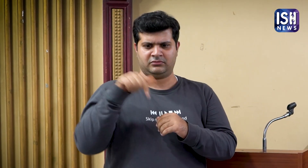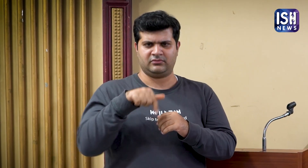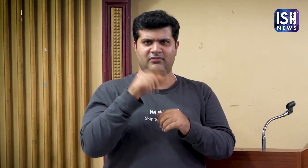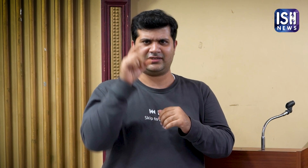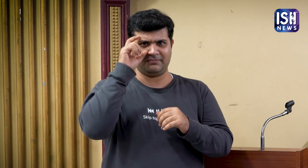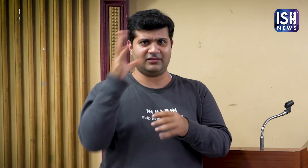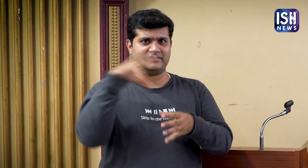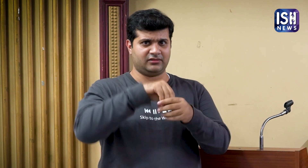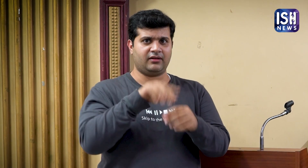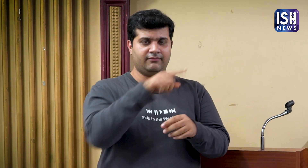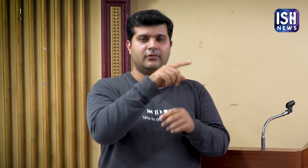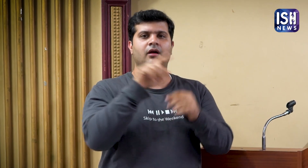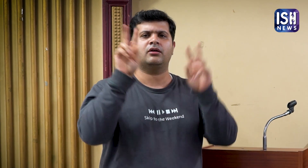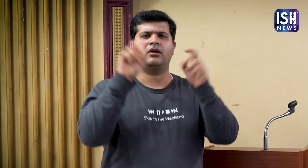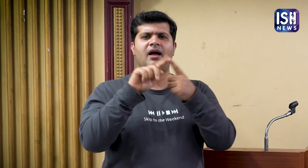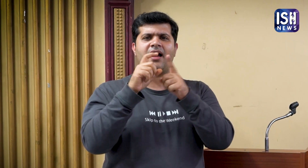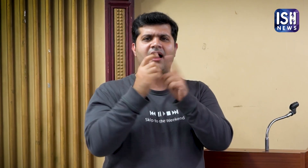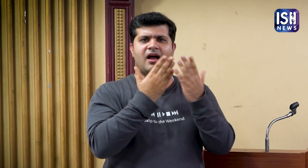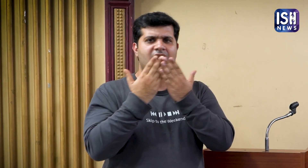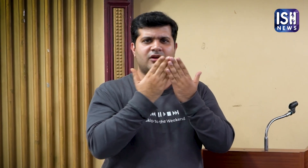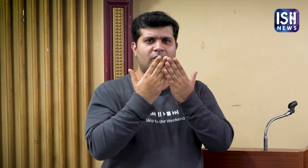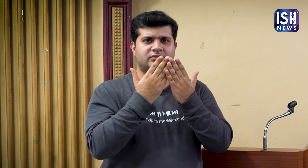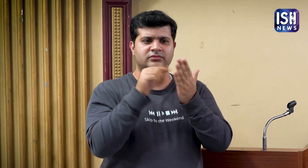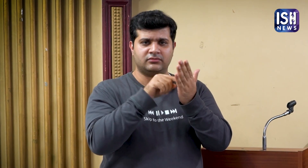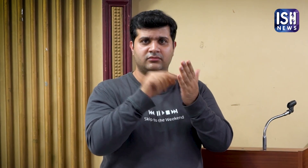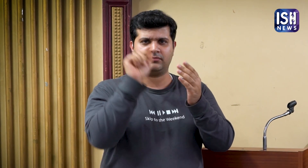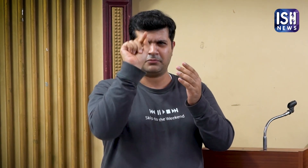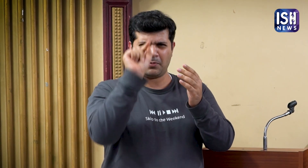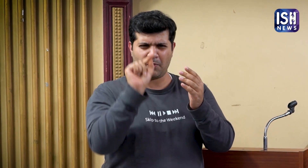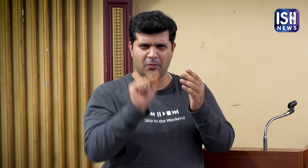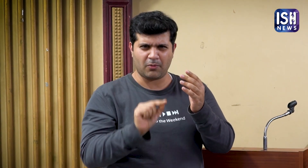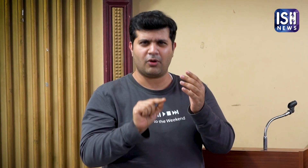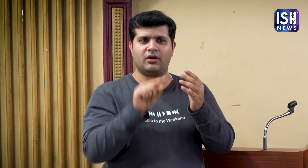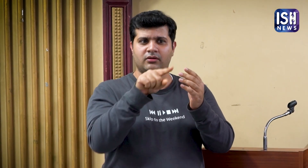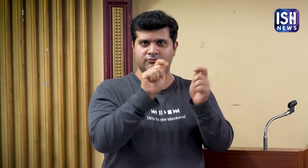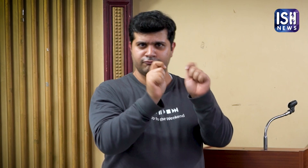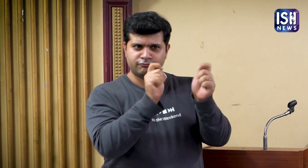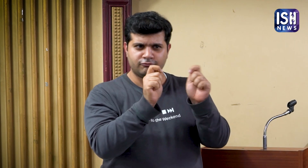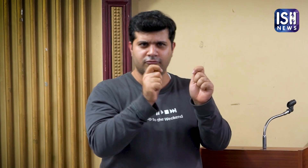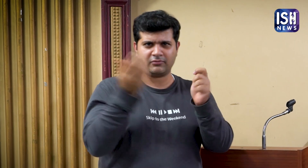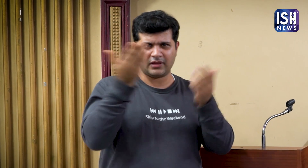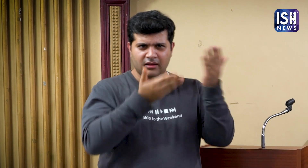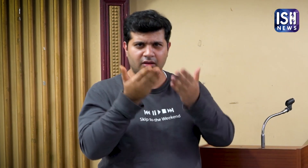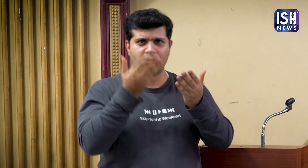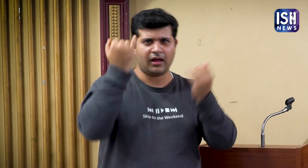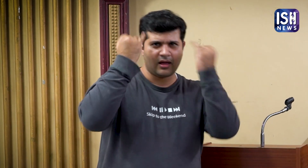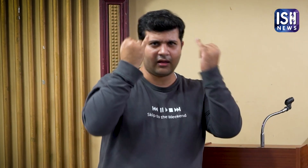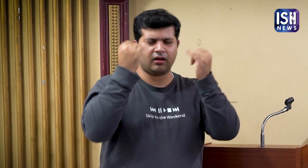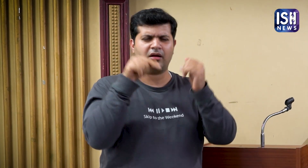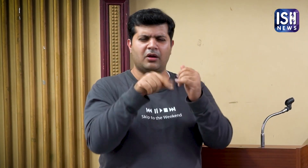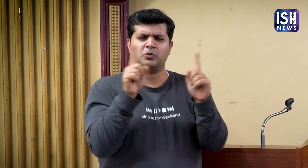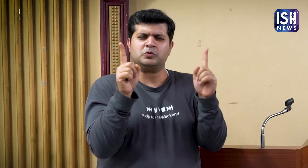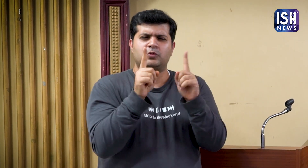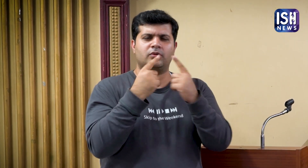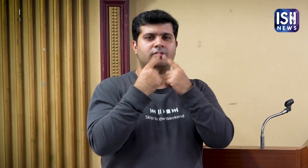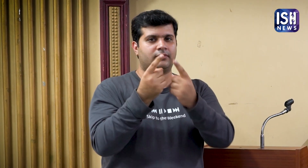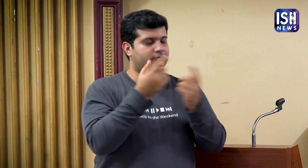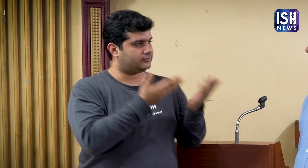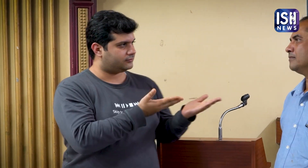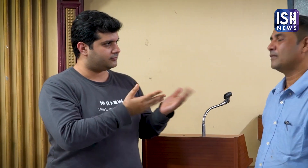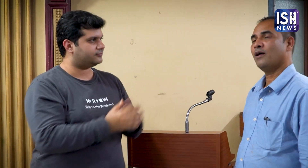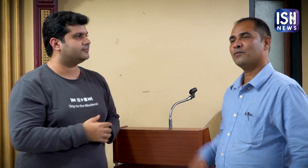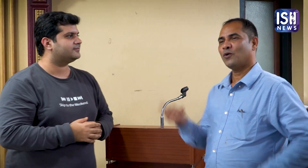Now Mr Panda will tells us a bit about his suggestions & revisions, in regards to the 'Education' chapter in the policy.